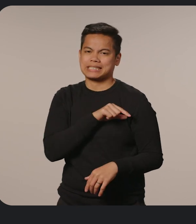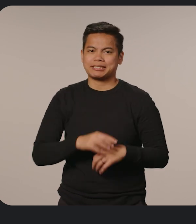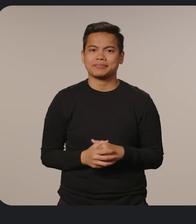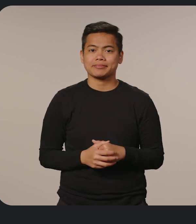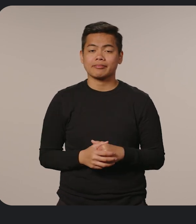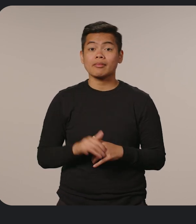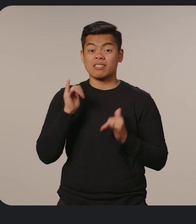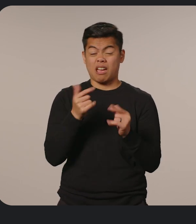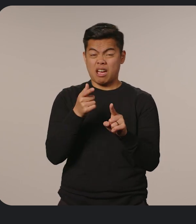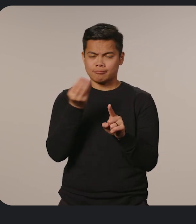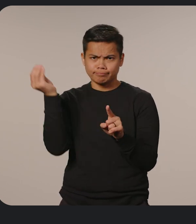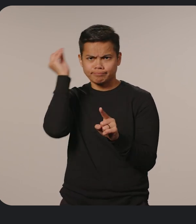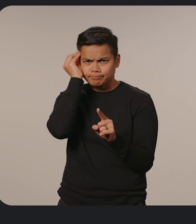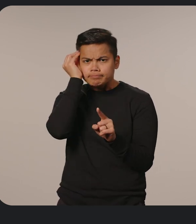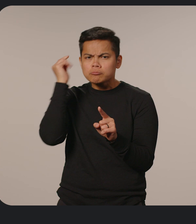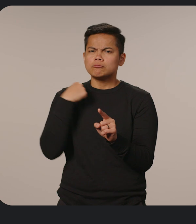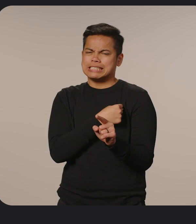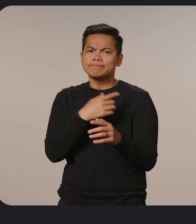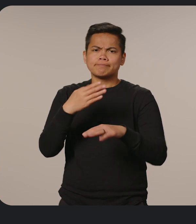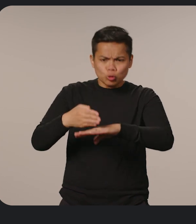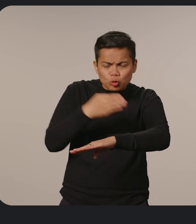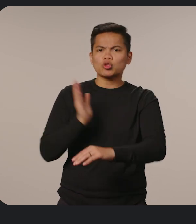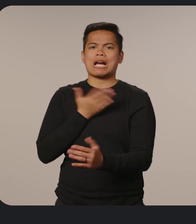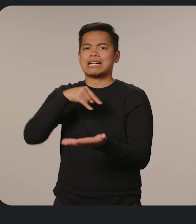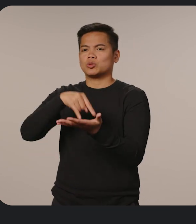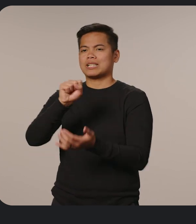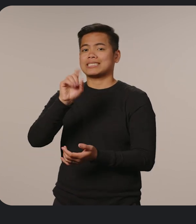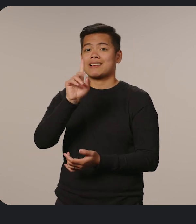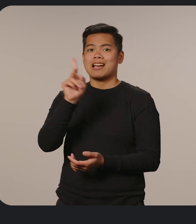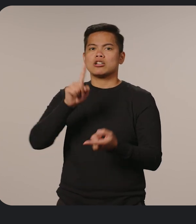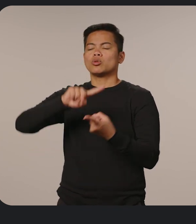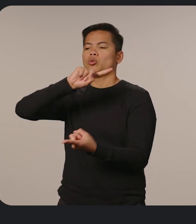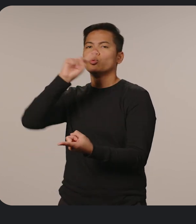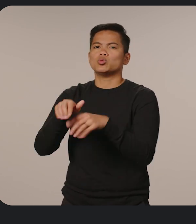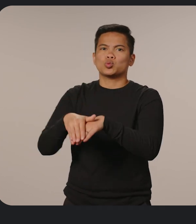so with that in mind we made improvements to our Android SDK to